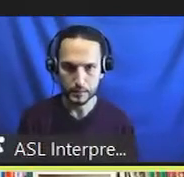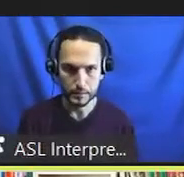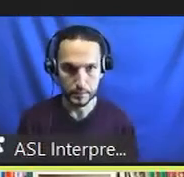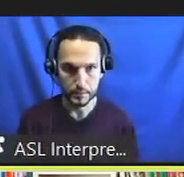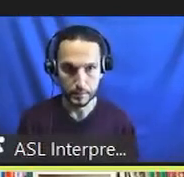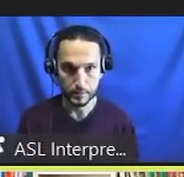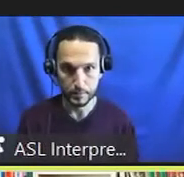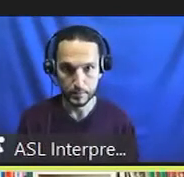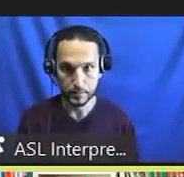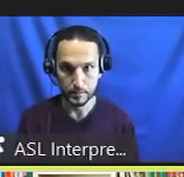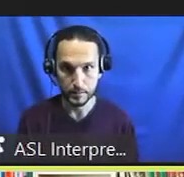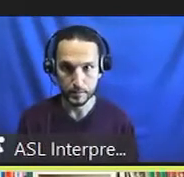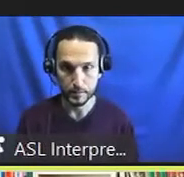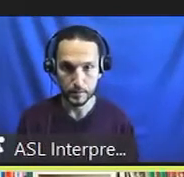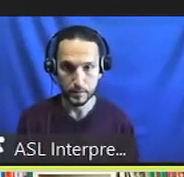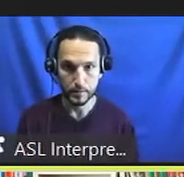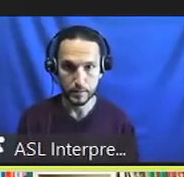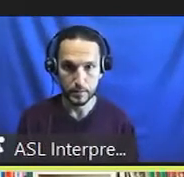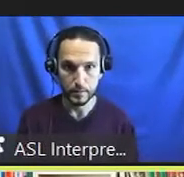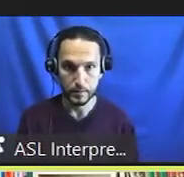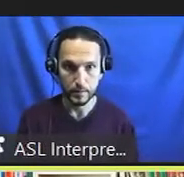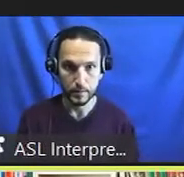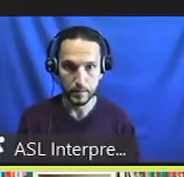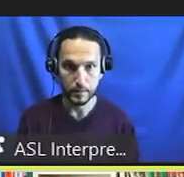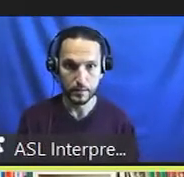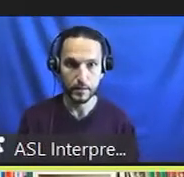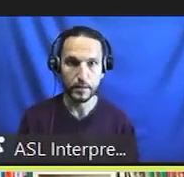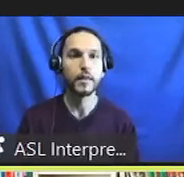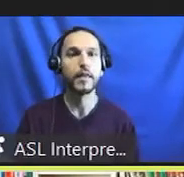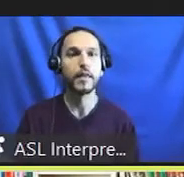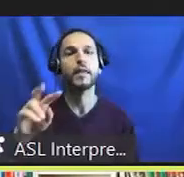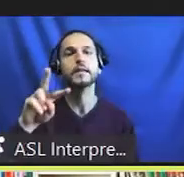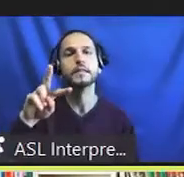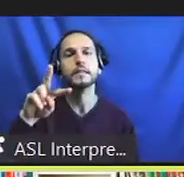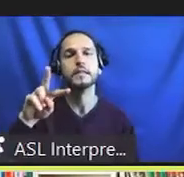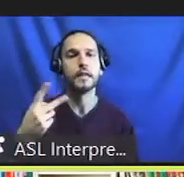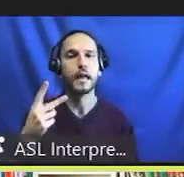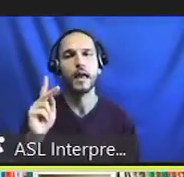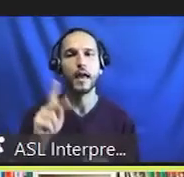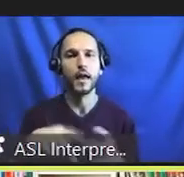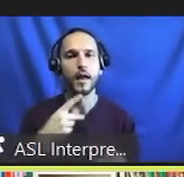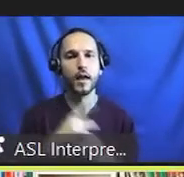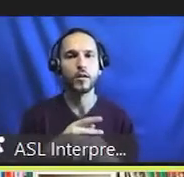The next slide is this second basket, called transcription,